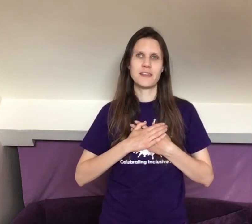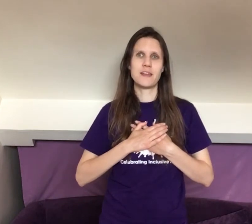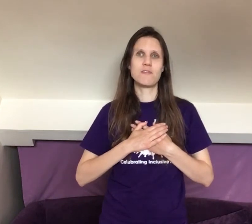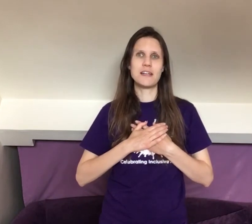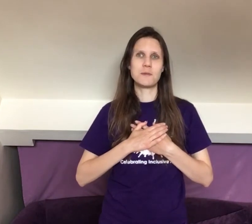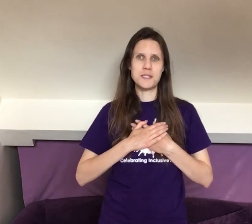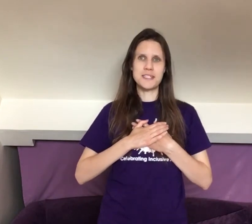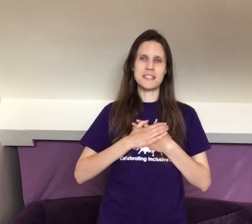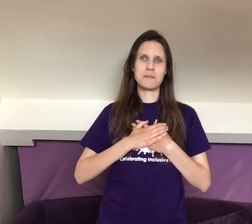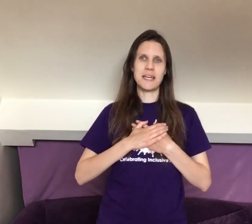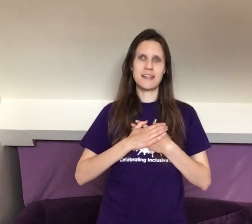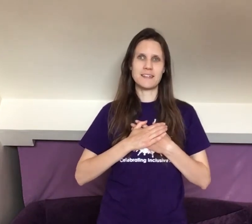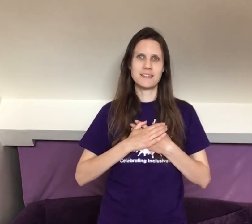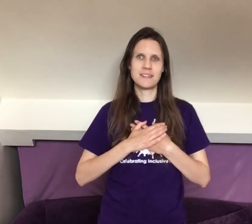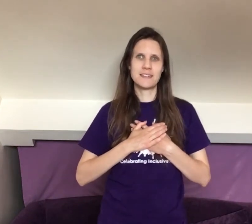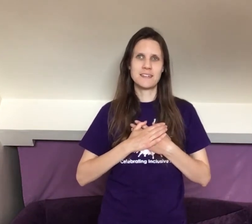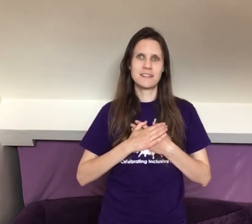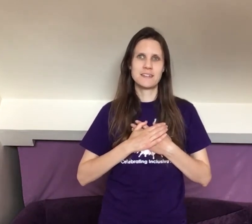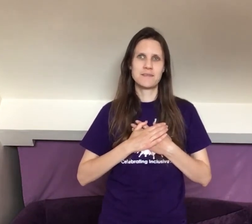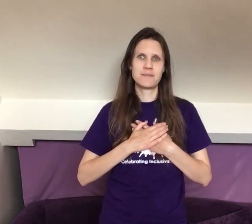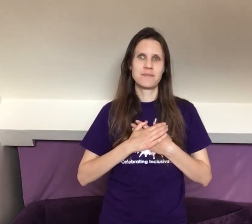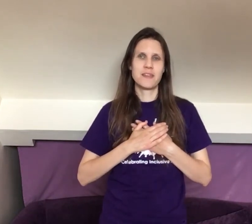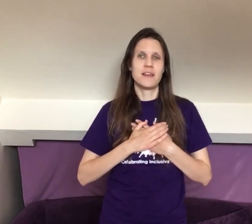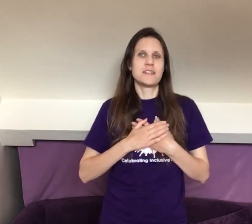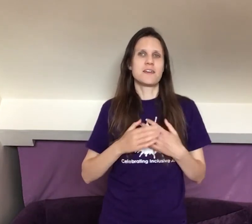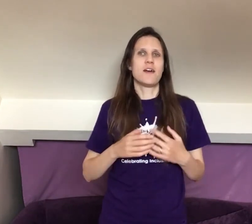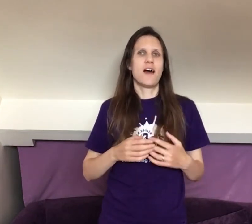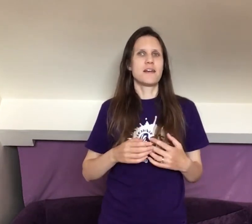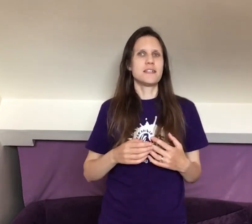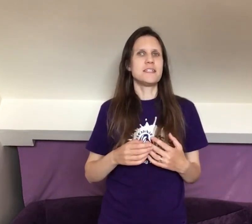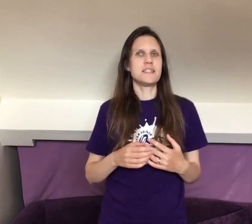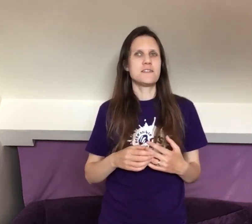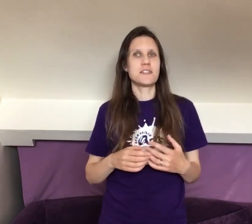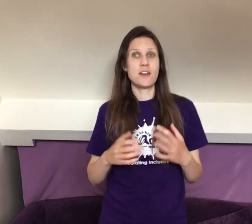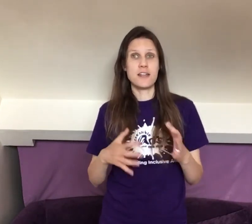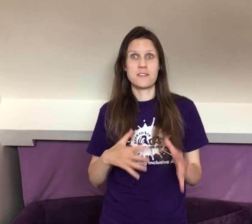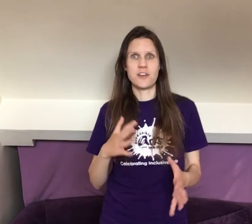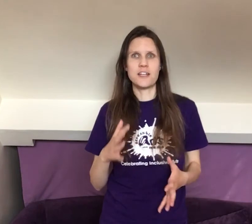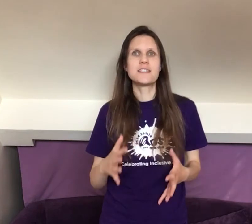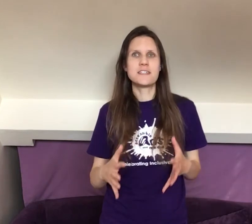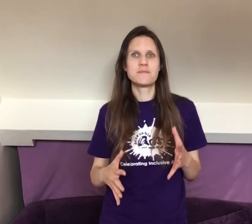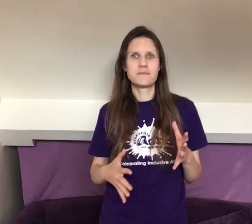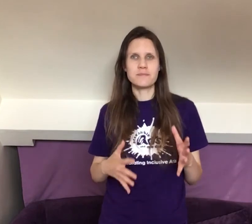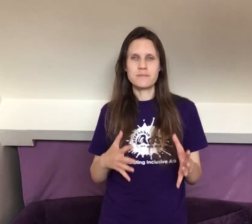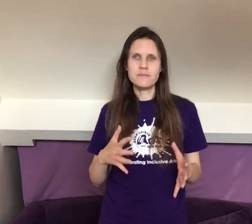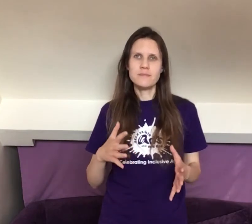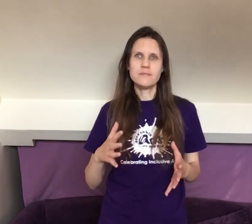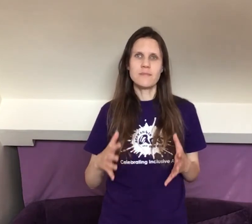and they really want to see them again. So, I’m going to teach you the signs first.